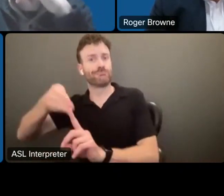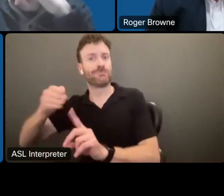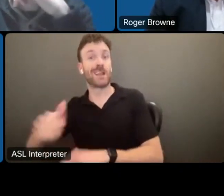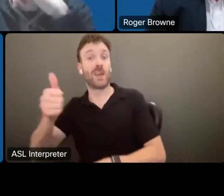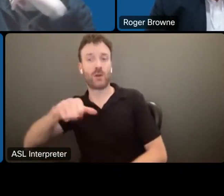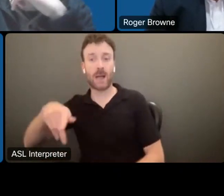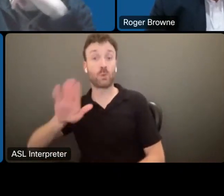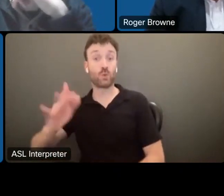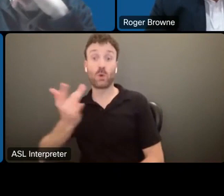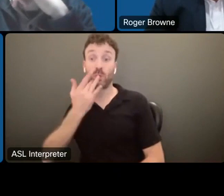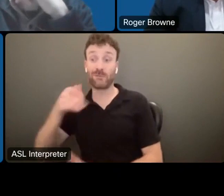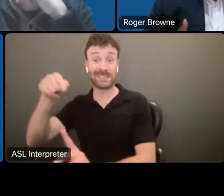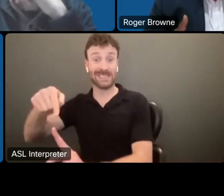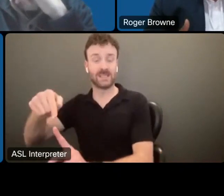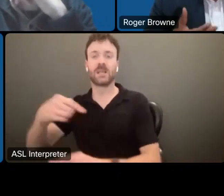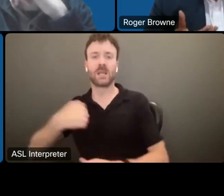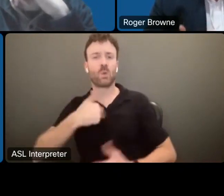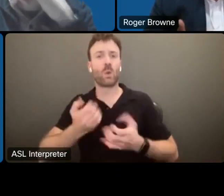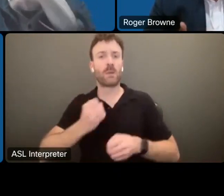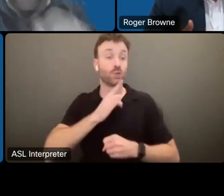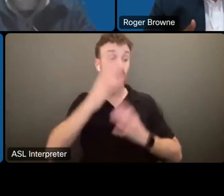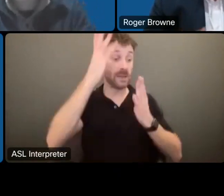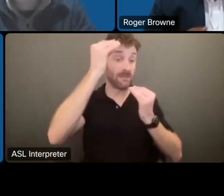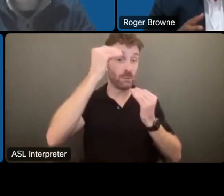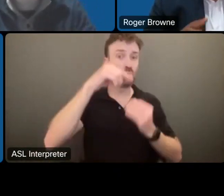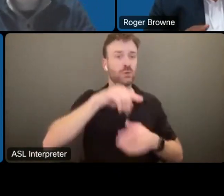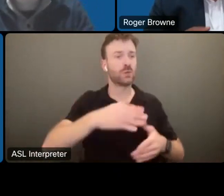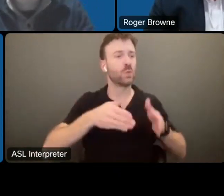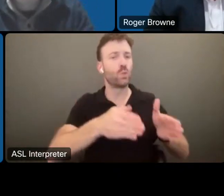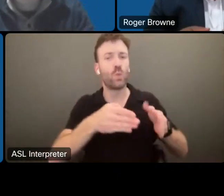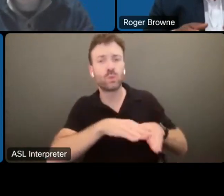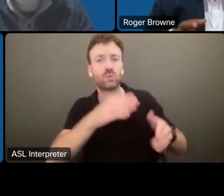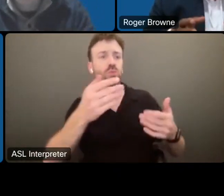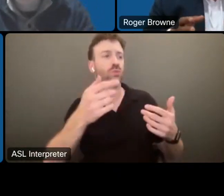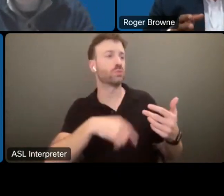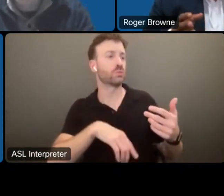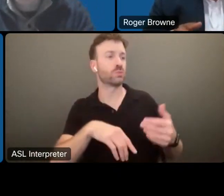we want to make sure the information, the data about road closures and the duration